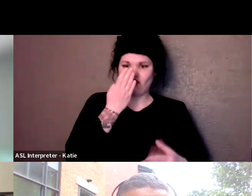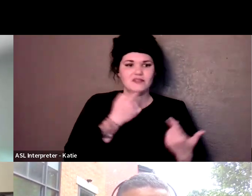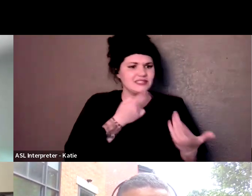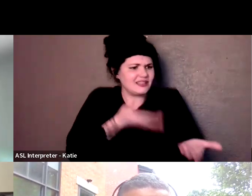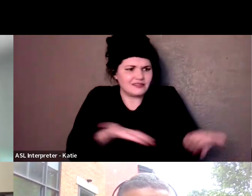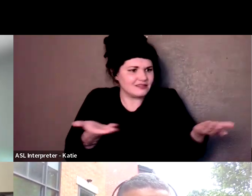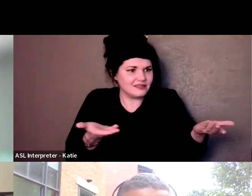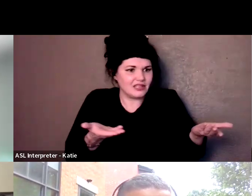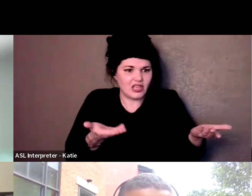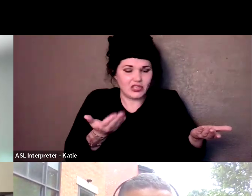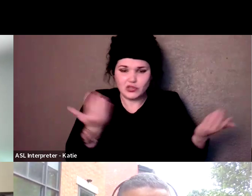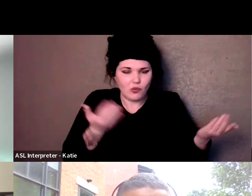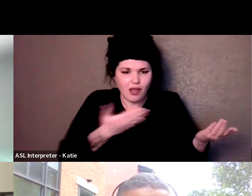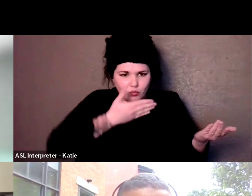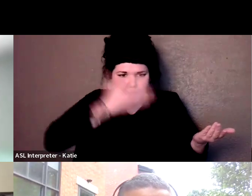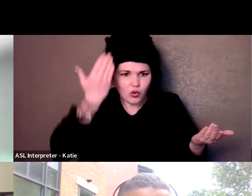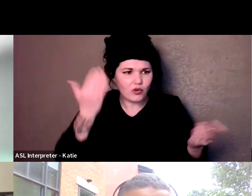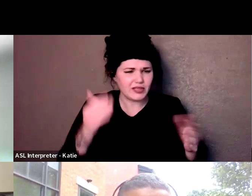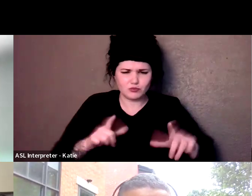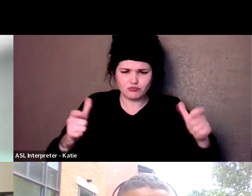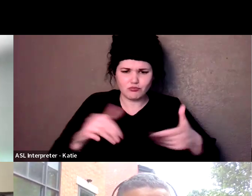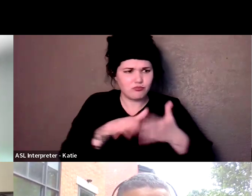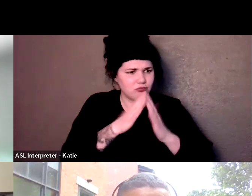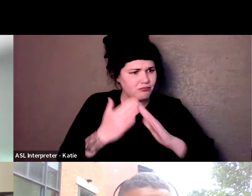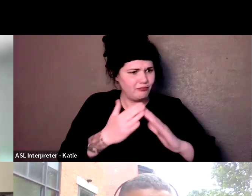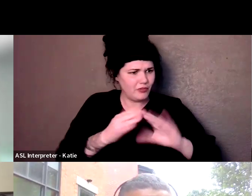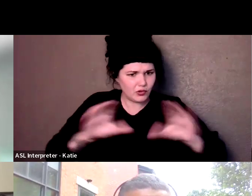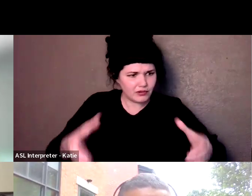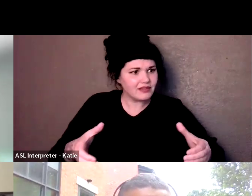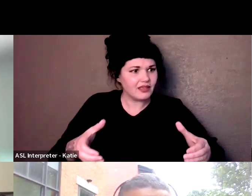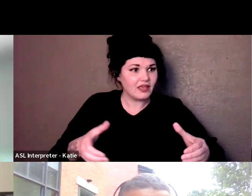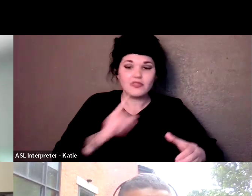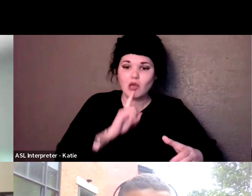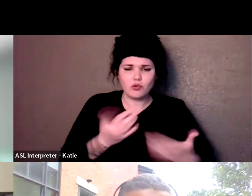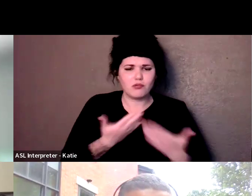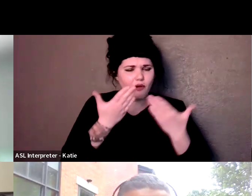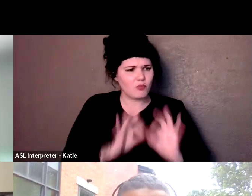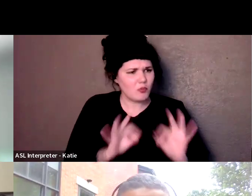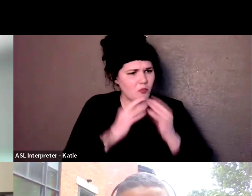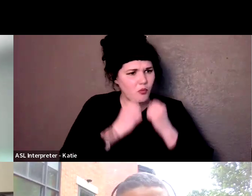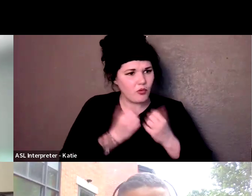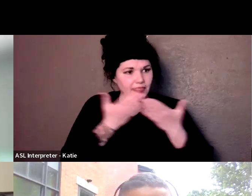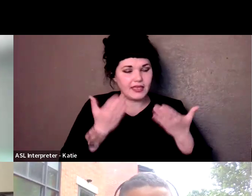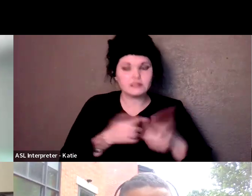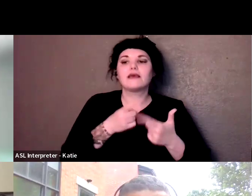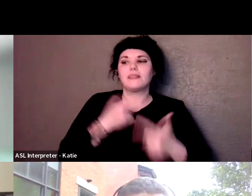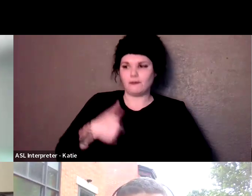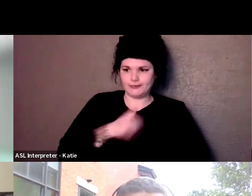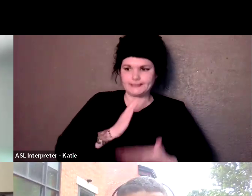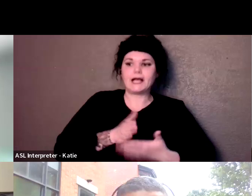group of human beings who were going to bring really important things to us that we stopped and did the work on it. So I think both connecting with the folks who